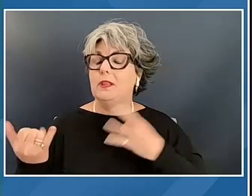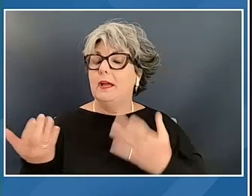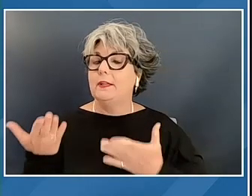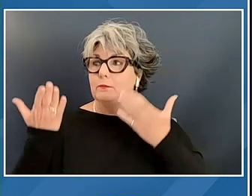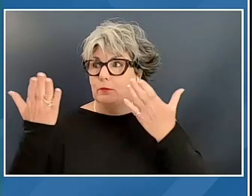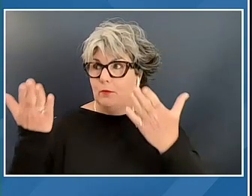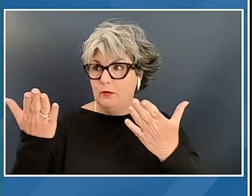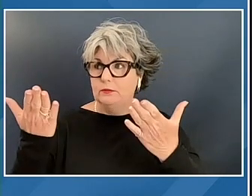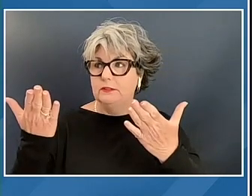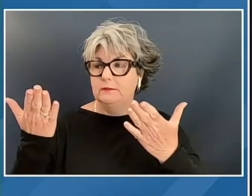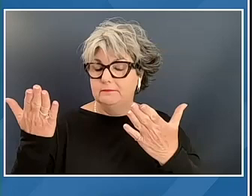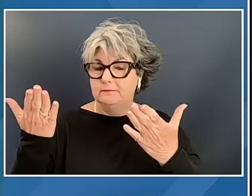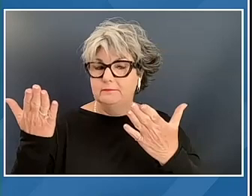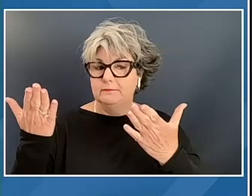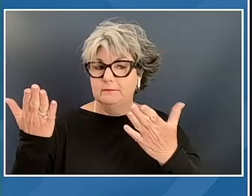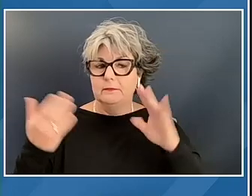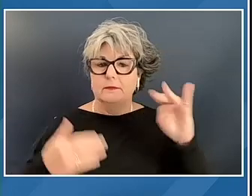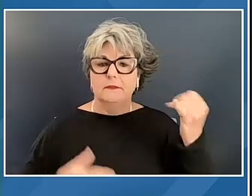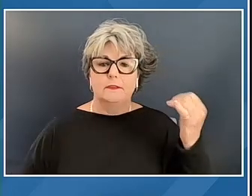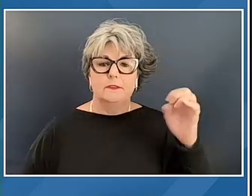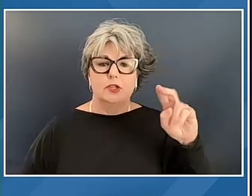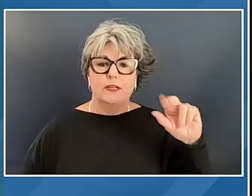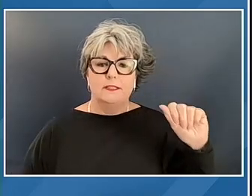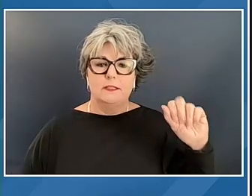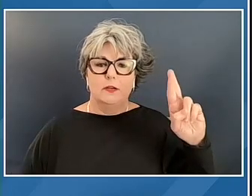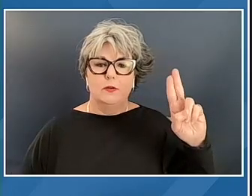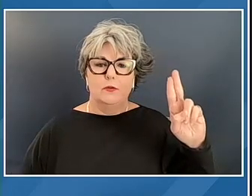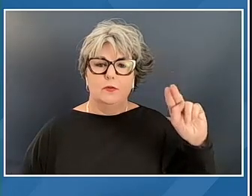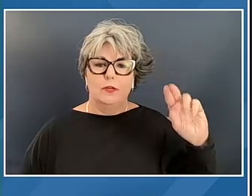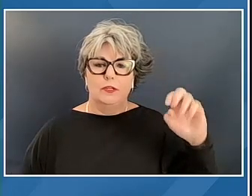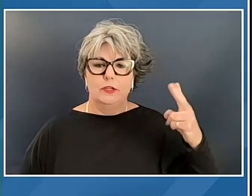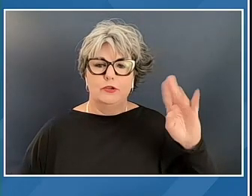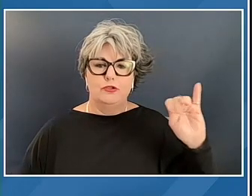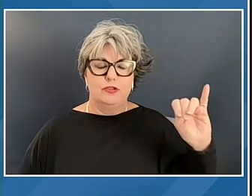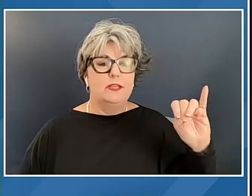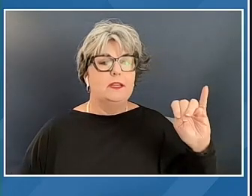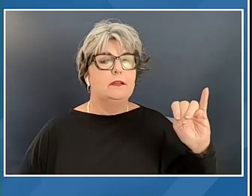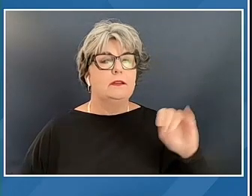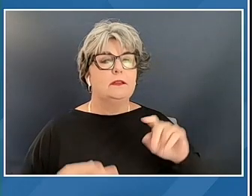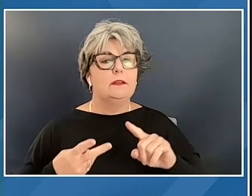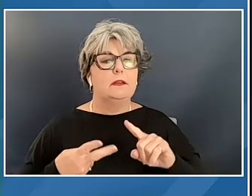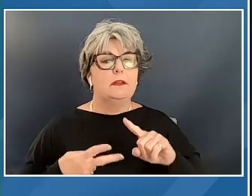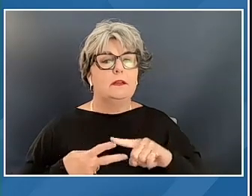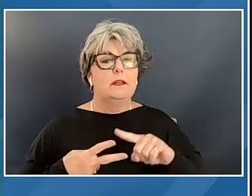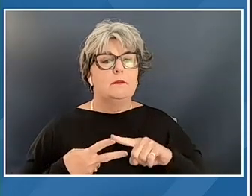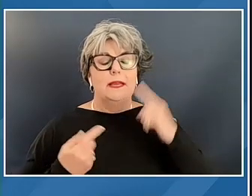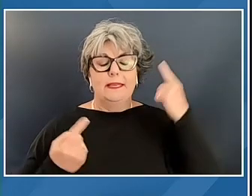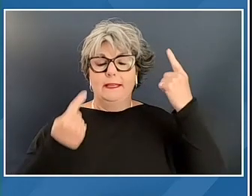that Jessica Ranucci be considered for the